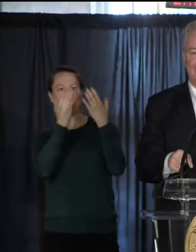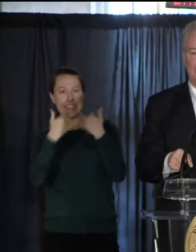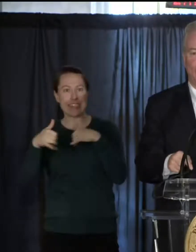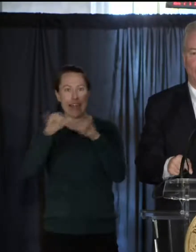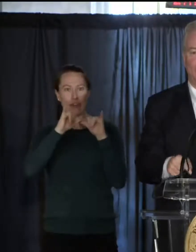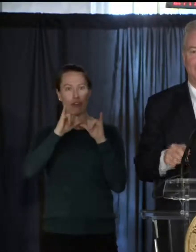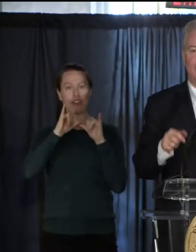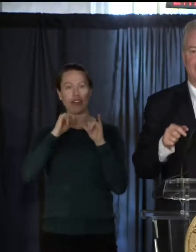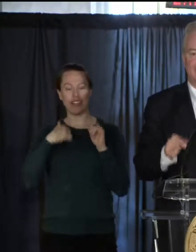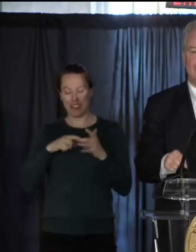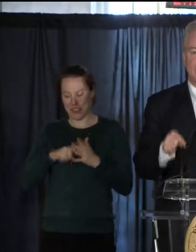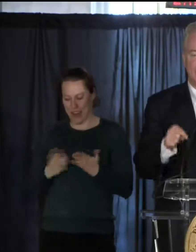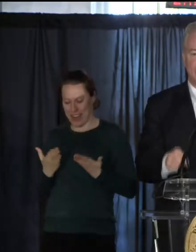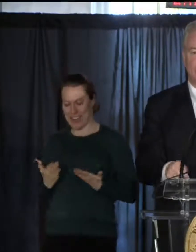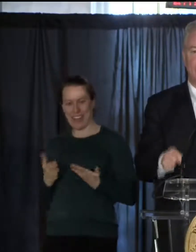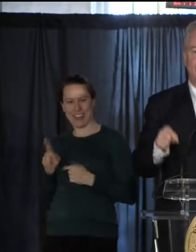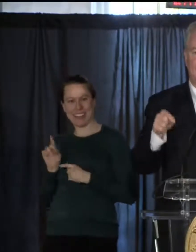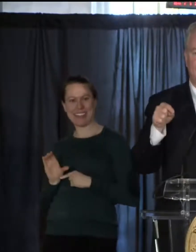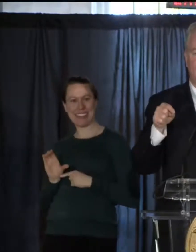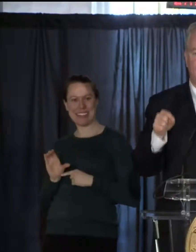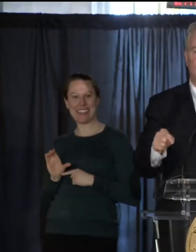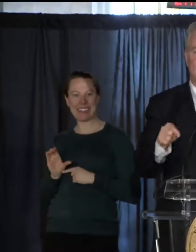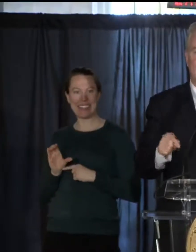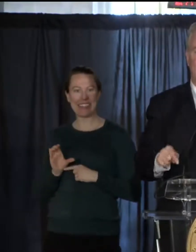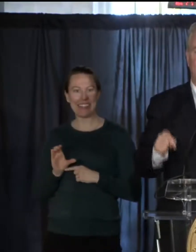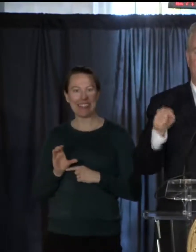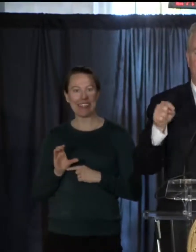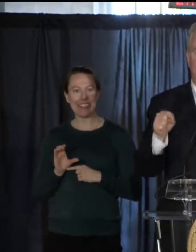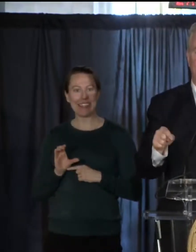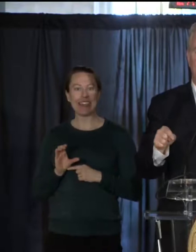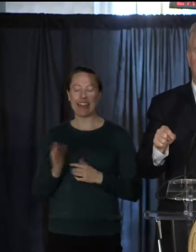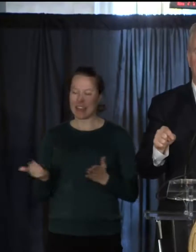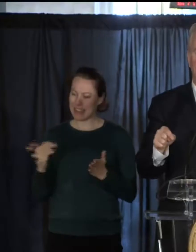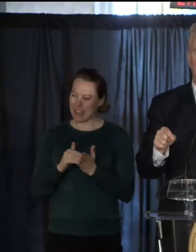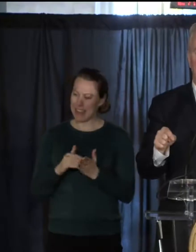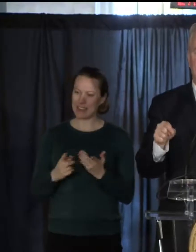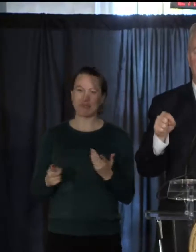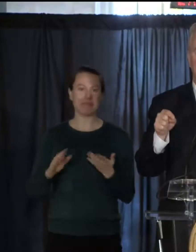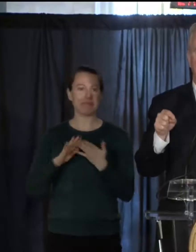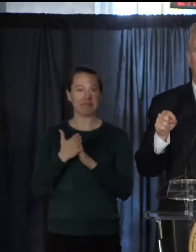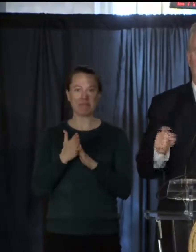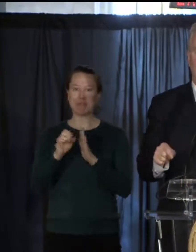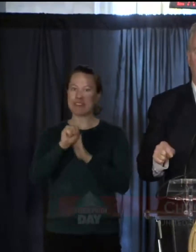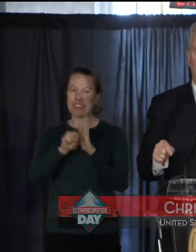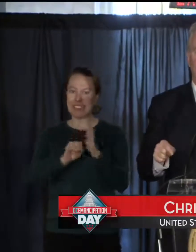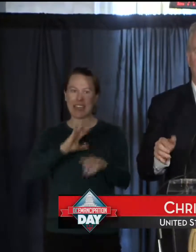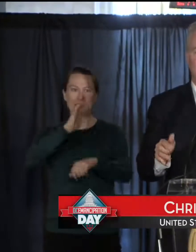HERE AT HOME. LET'S MAKE SURE WE HAVE FULL STATEHOOD FOR THE DISTRICT OF COLUMBIA AND I WILL BE PROUD TO